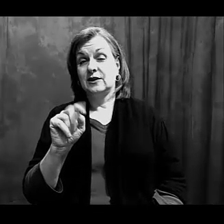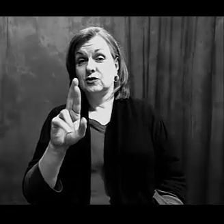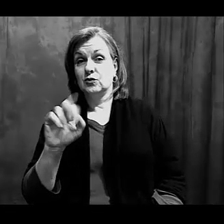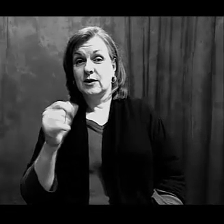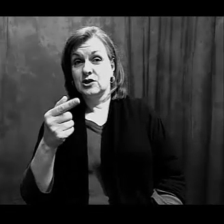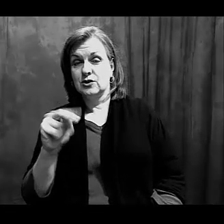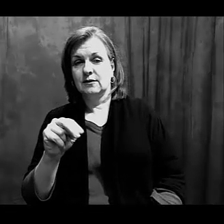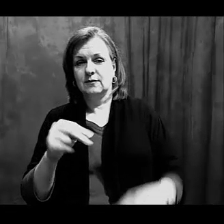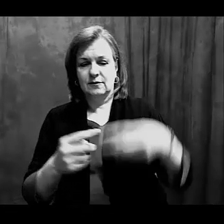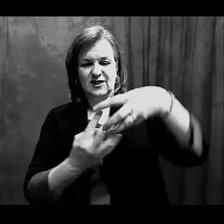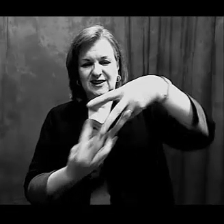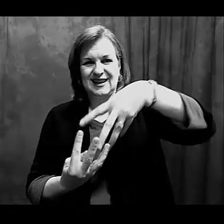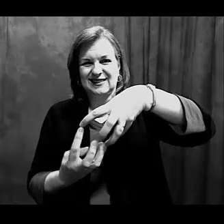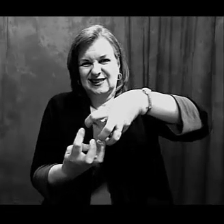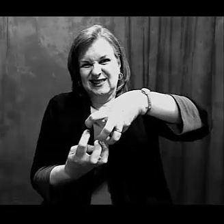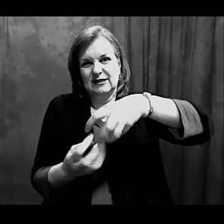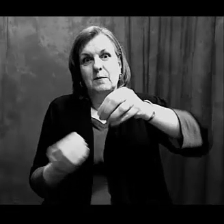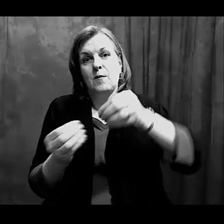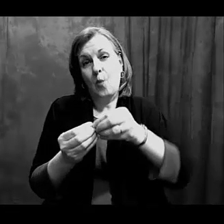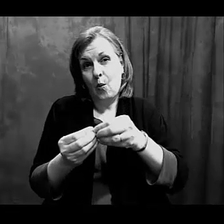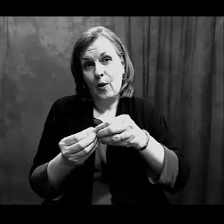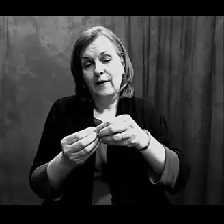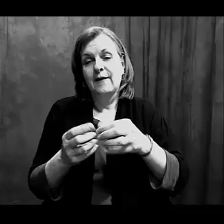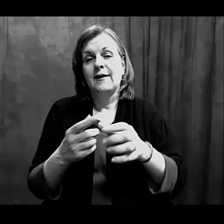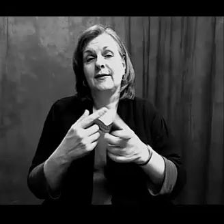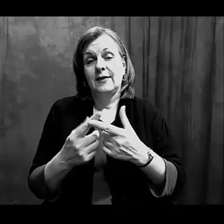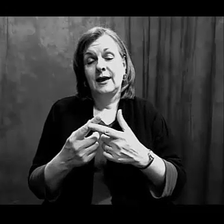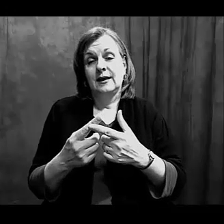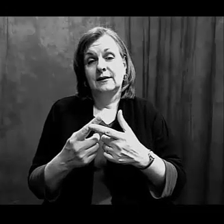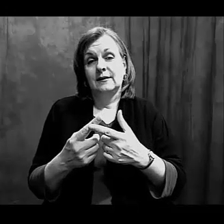of those tails we are actually going to look at